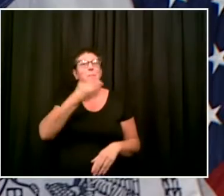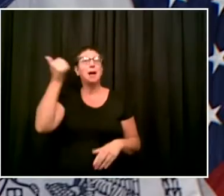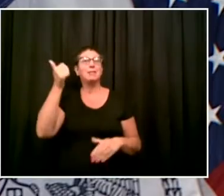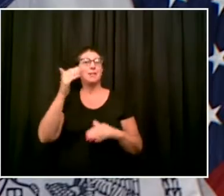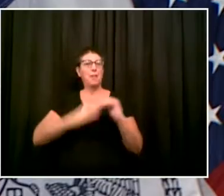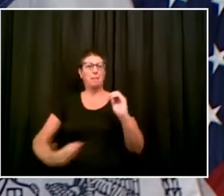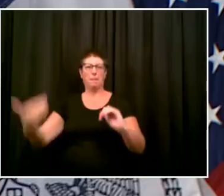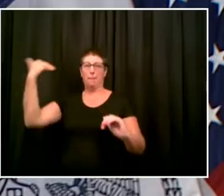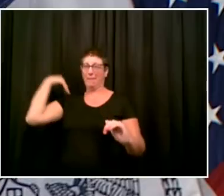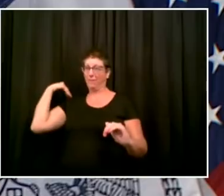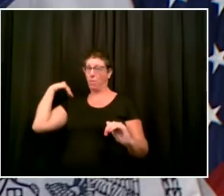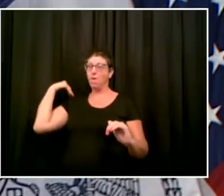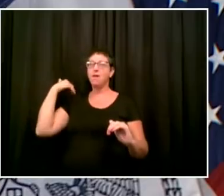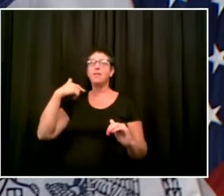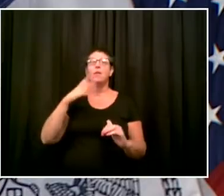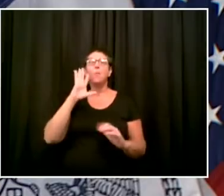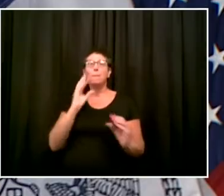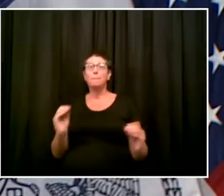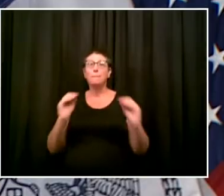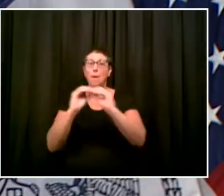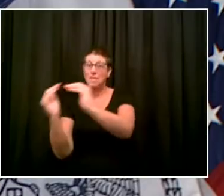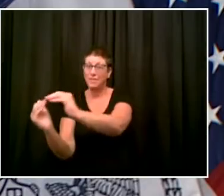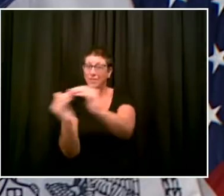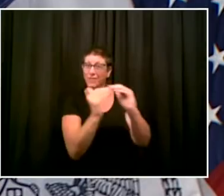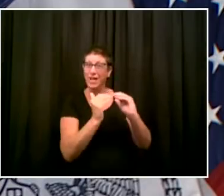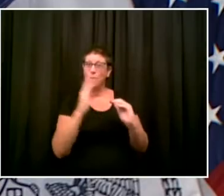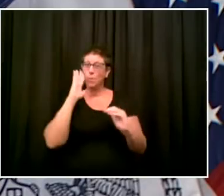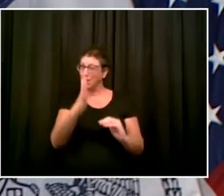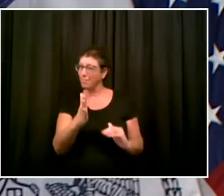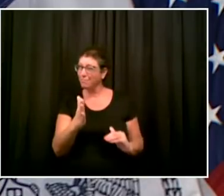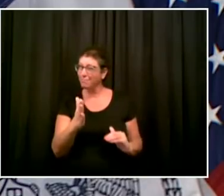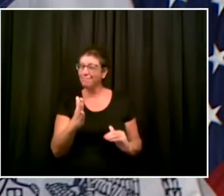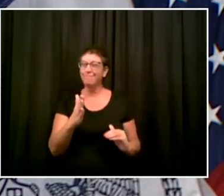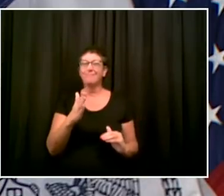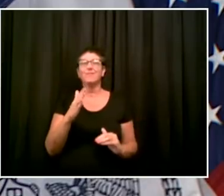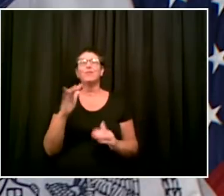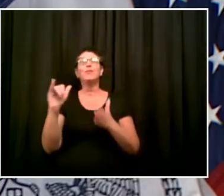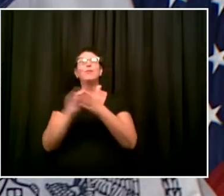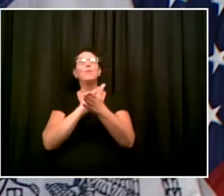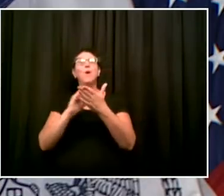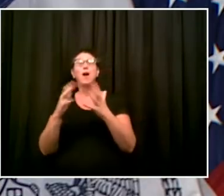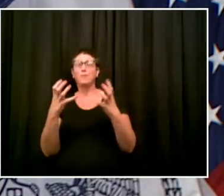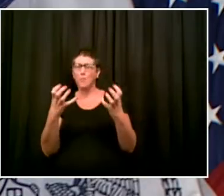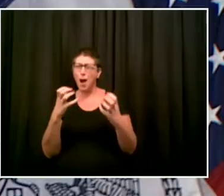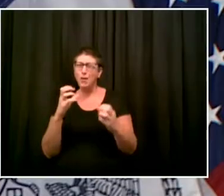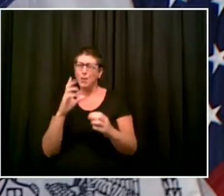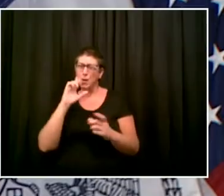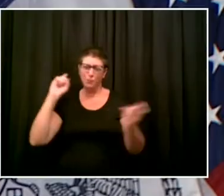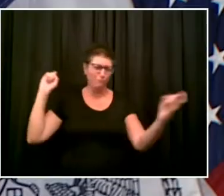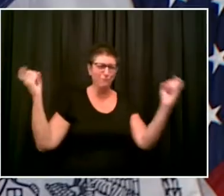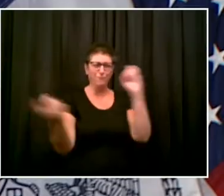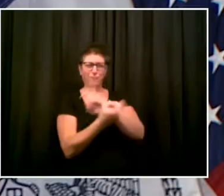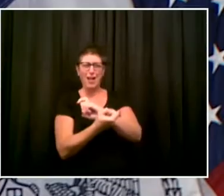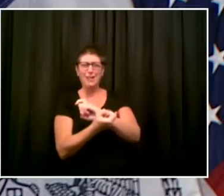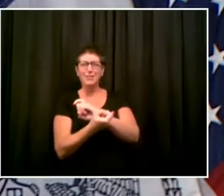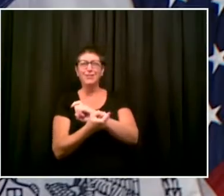STRONGER AND MORE FAIR. I BELIEVE IT, WE HAVE LEARNED POWERFUL LESSONS